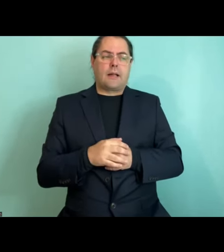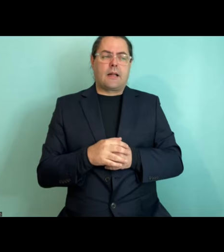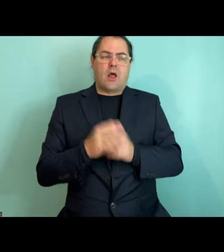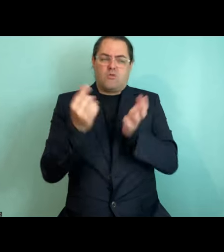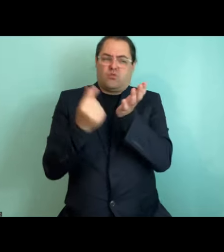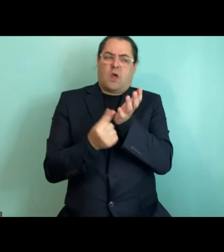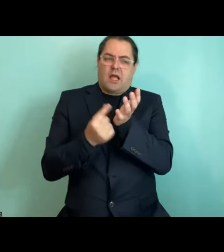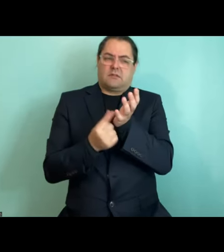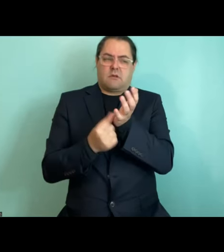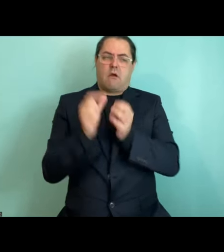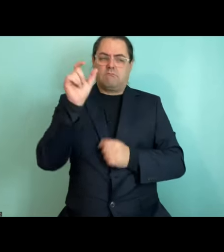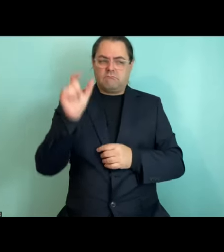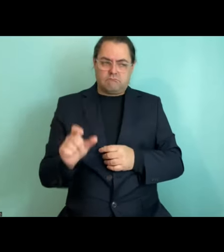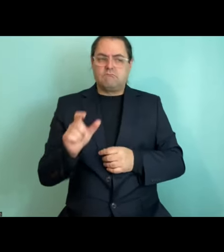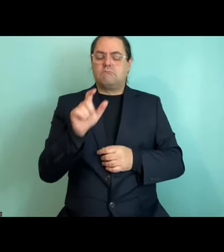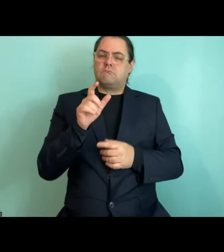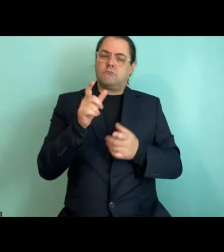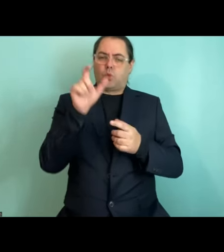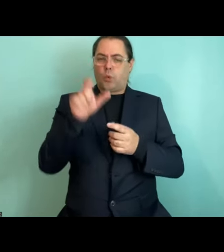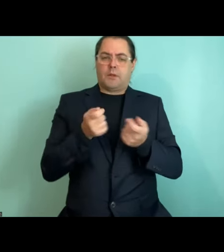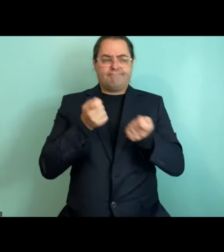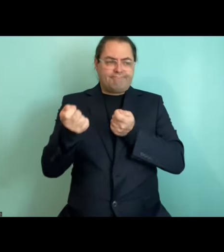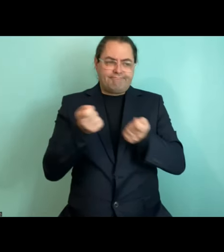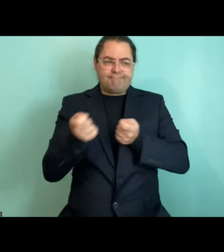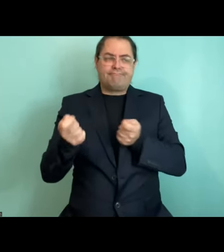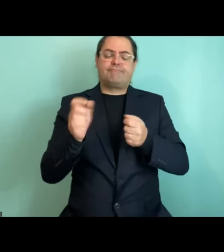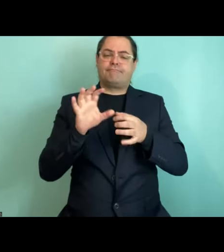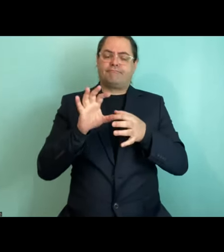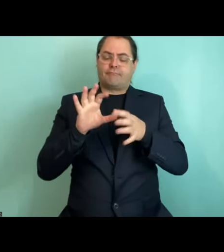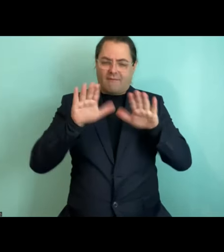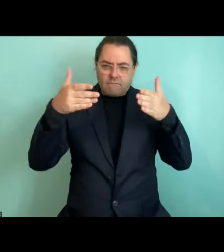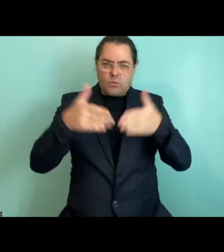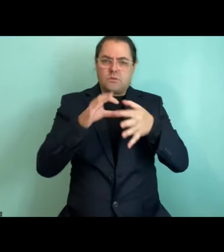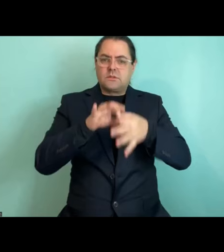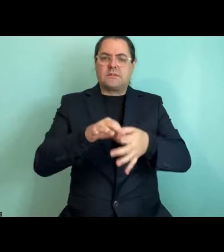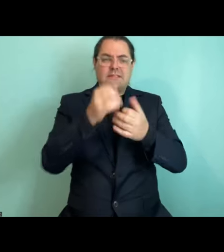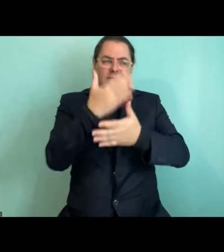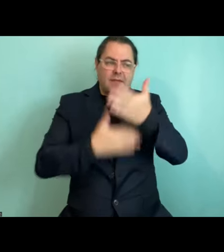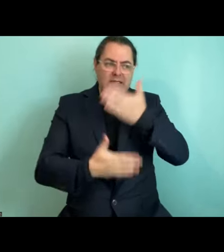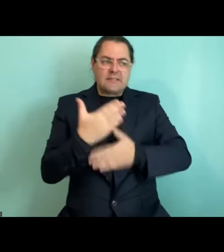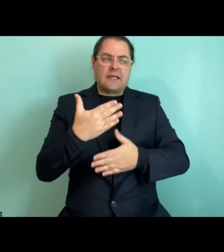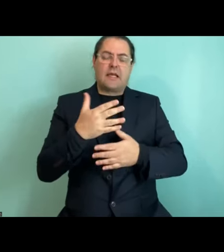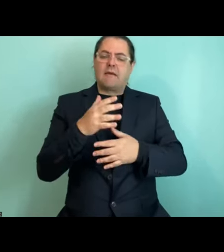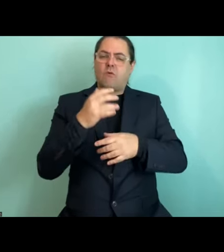lantern from the lab Epson key, Pamela. 10:00:46 Don't some Peter de de de Monday,